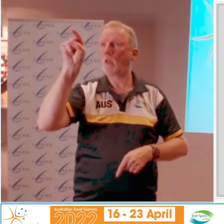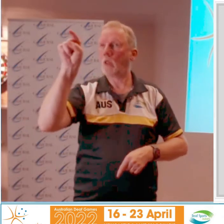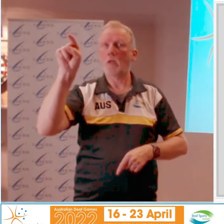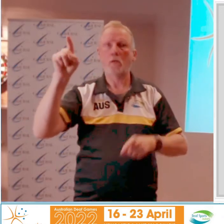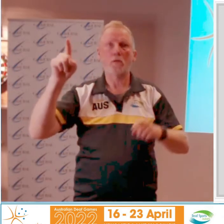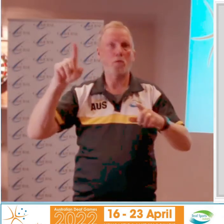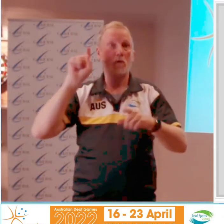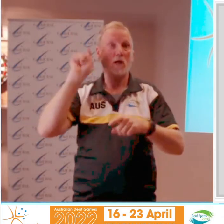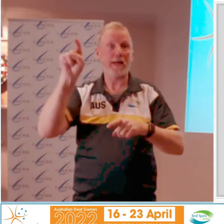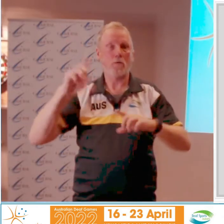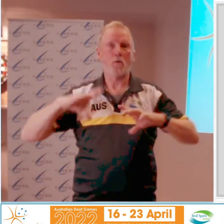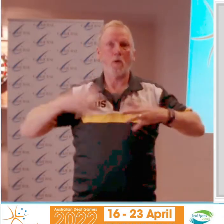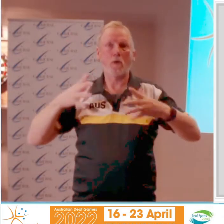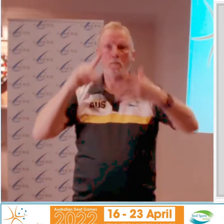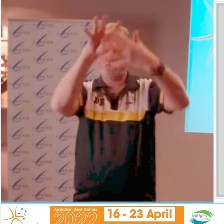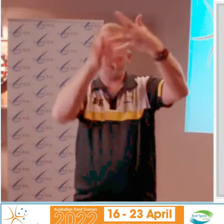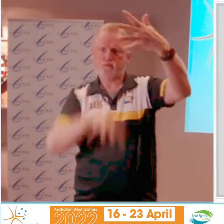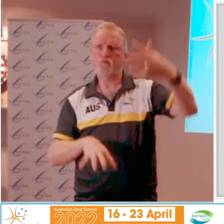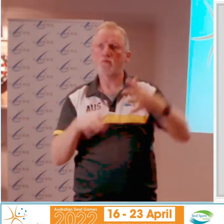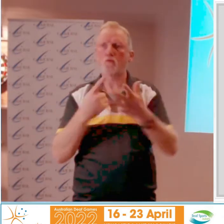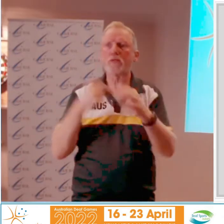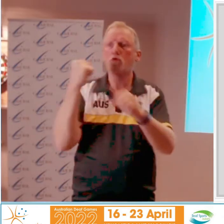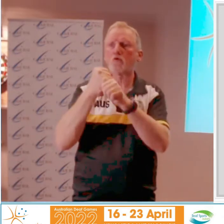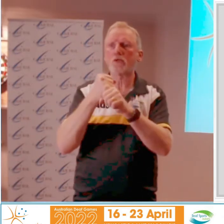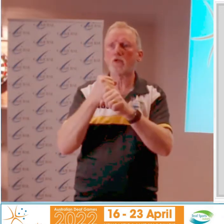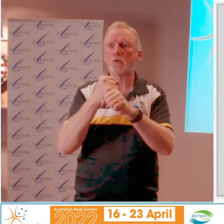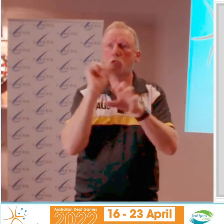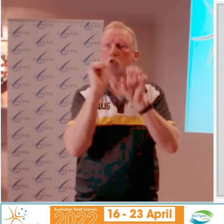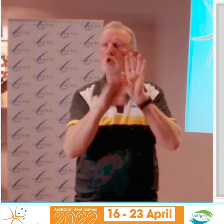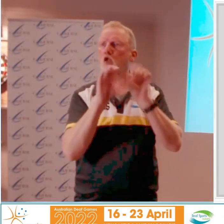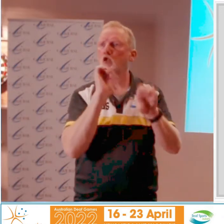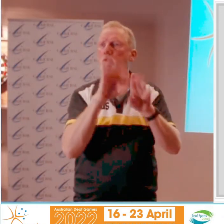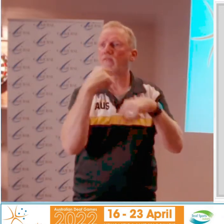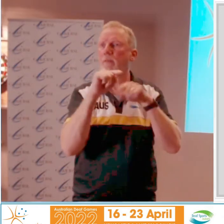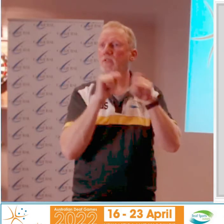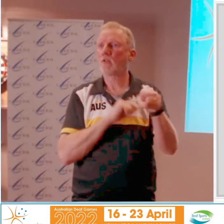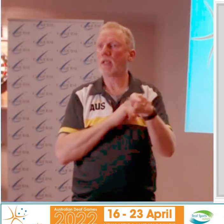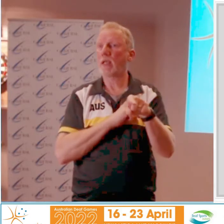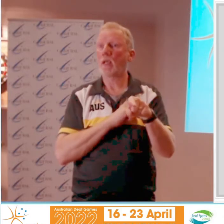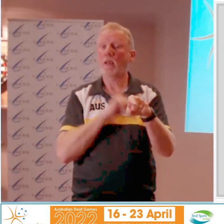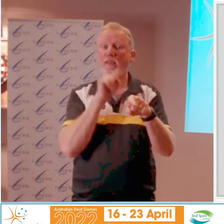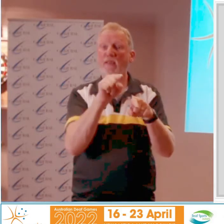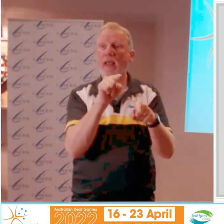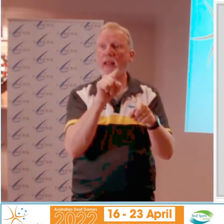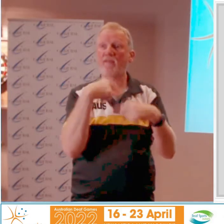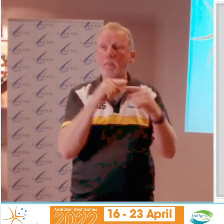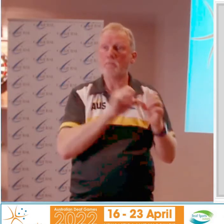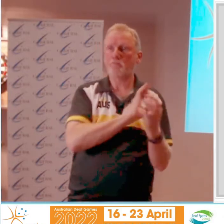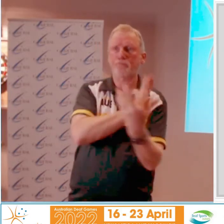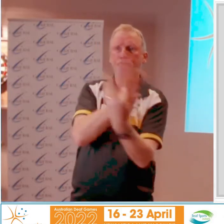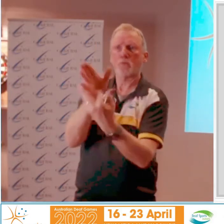at the top for volunteers and then you can click on that and see more information that you can fill